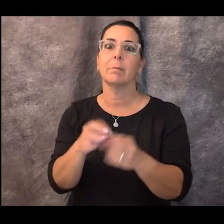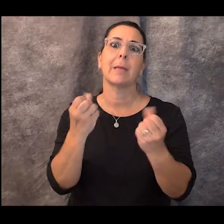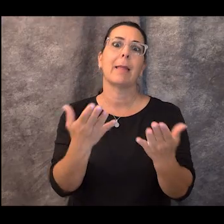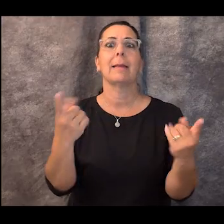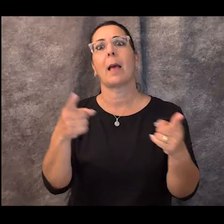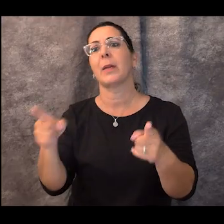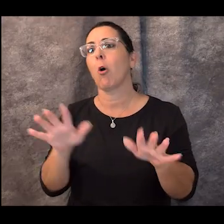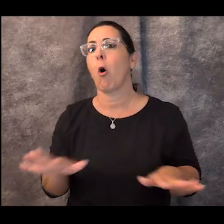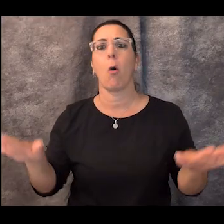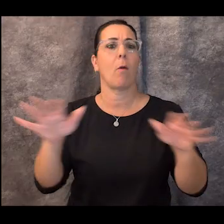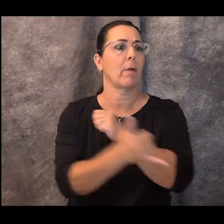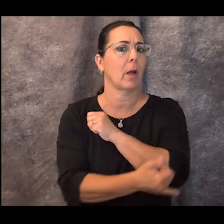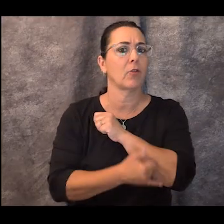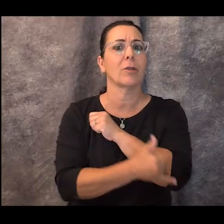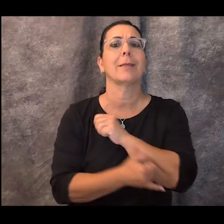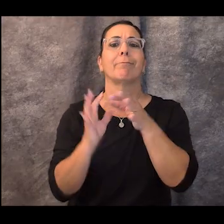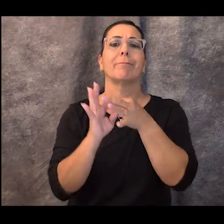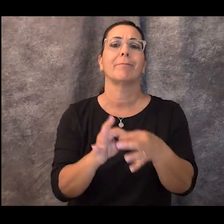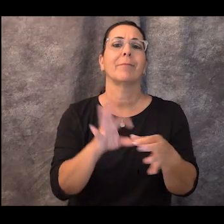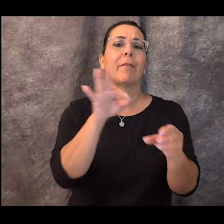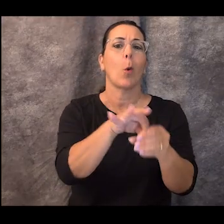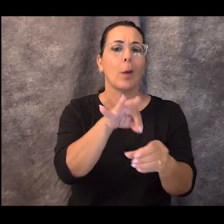voting issues, voting policy,